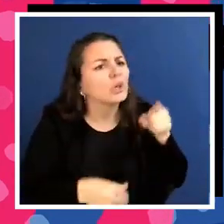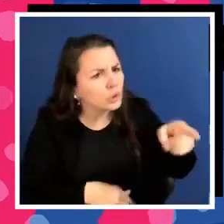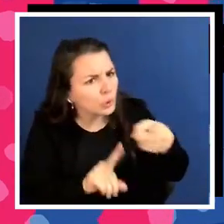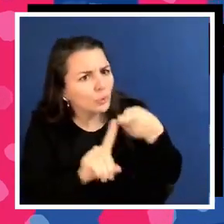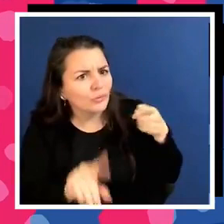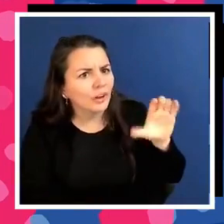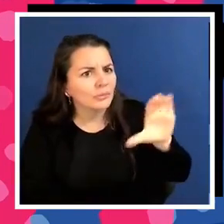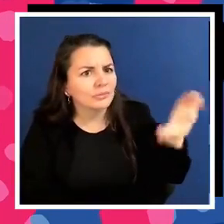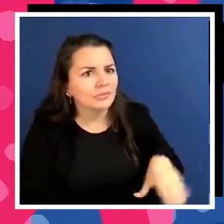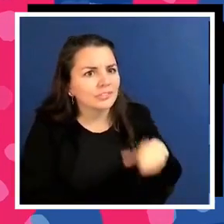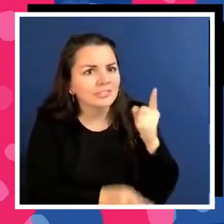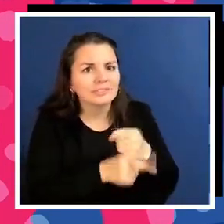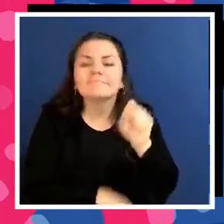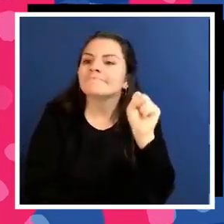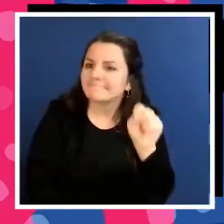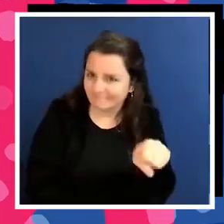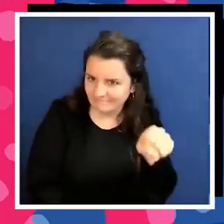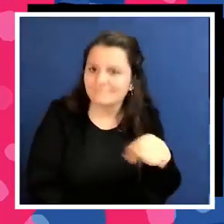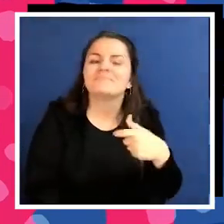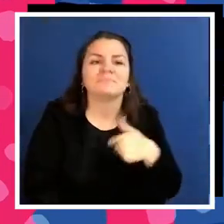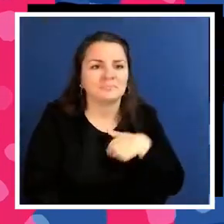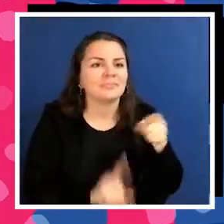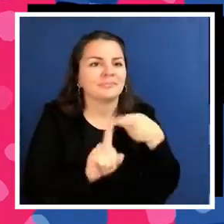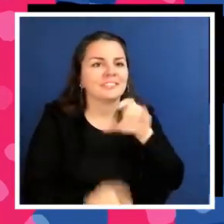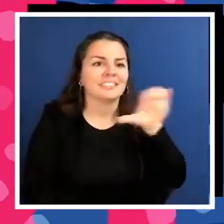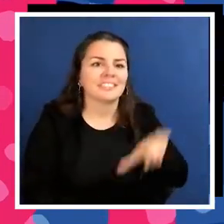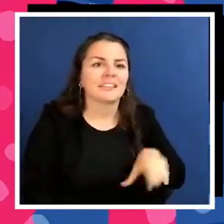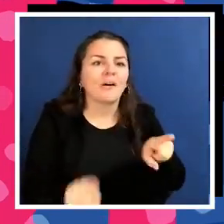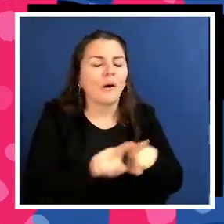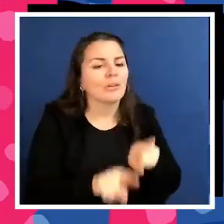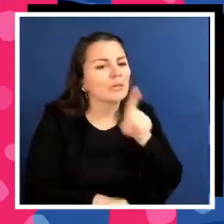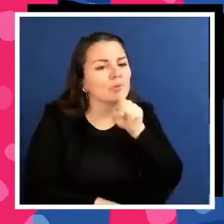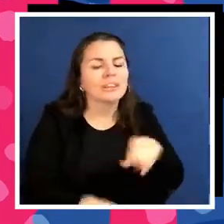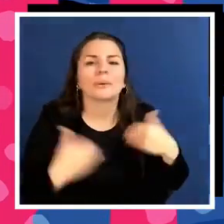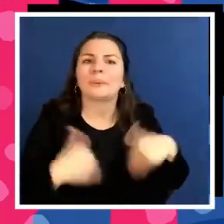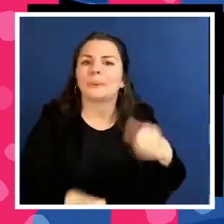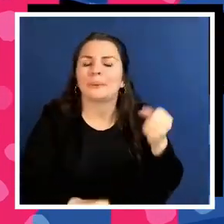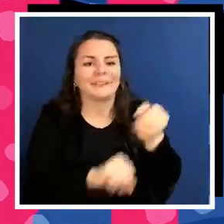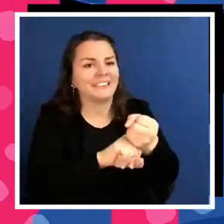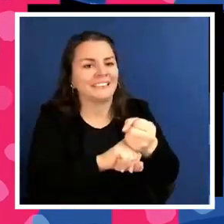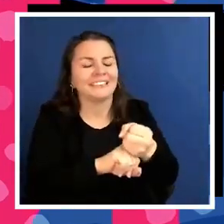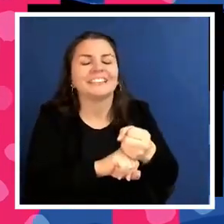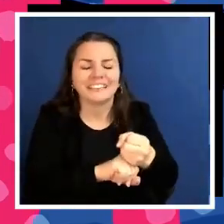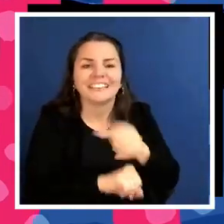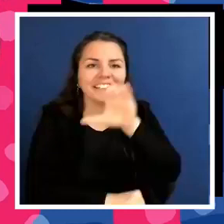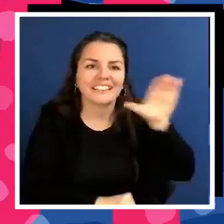YOU TO VICE PRESIDENT KAMALA HARRIS. YES, I MADE MY GIRL STAY AND LISTEN.